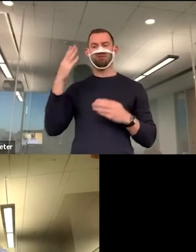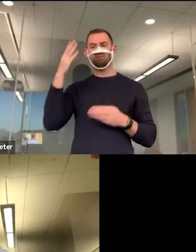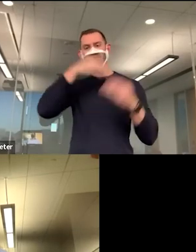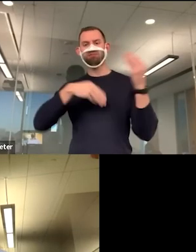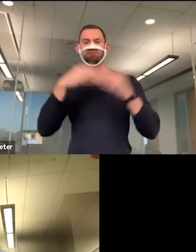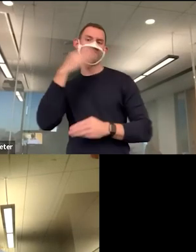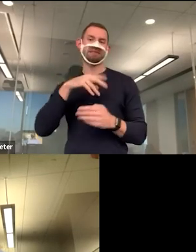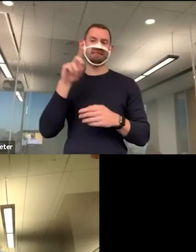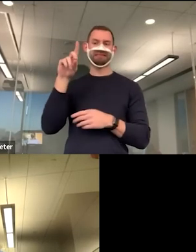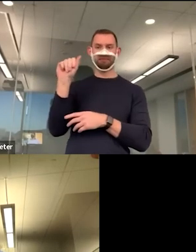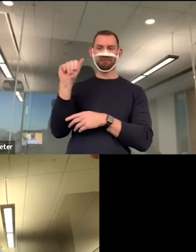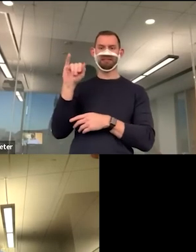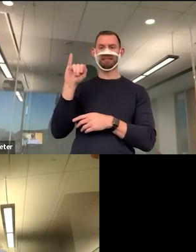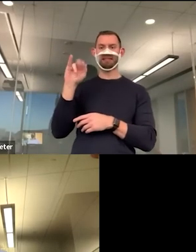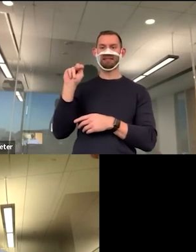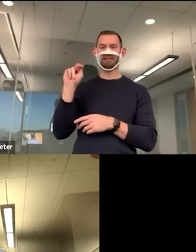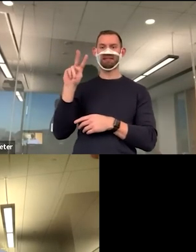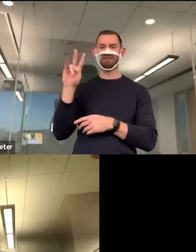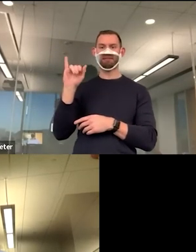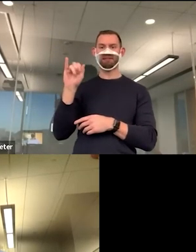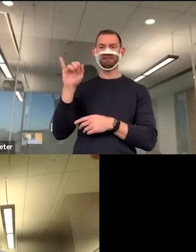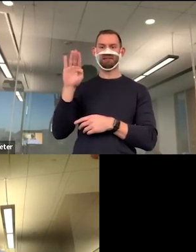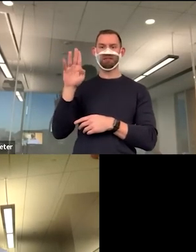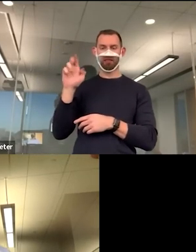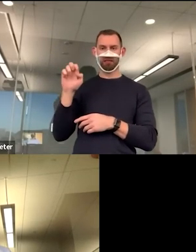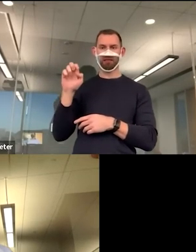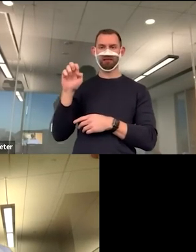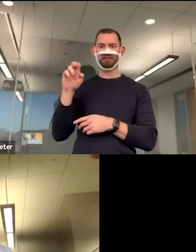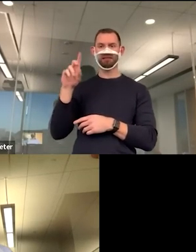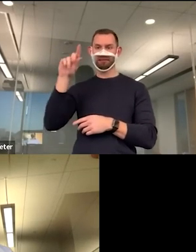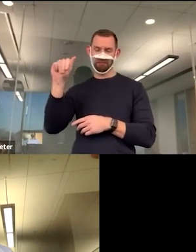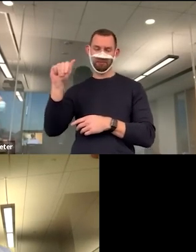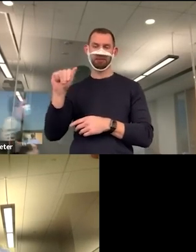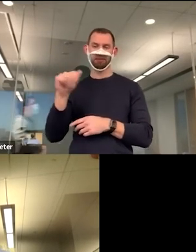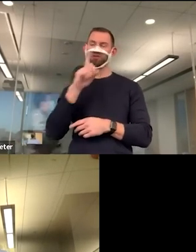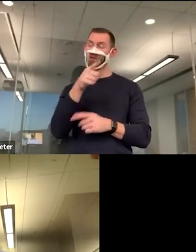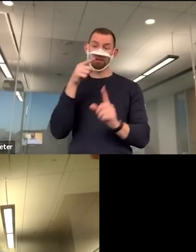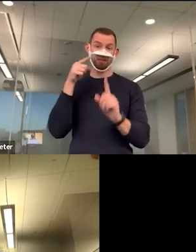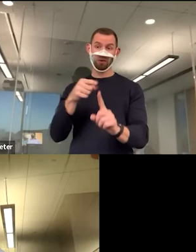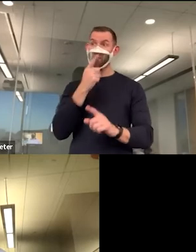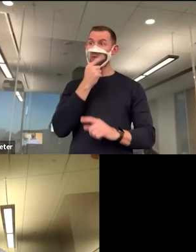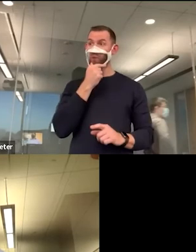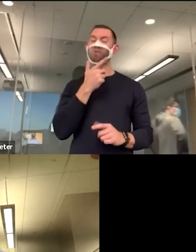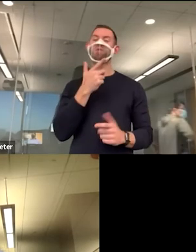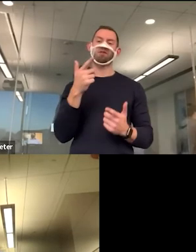for faculty and staff of northeastern although students are welcome and uh we have the website